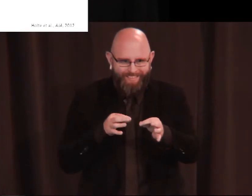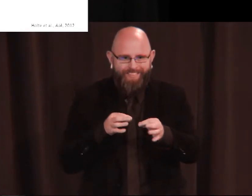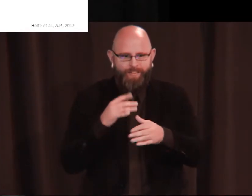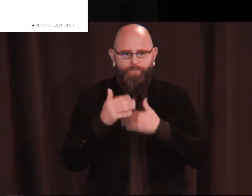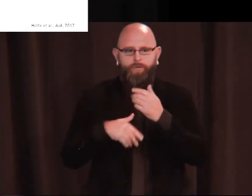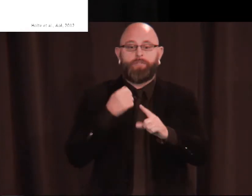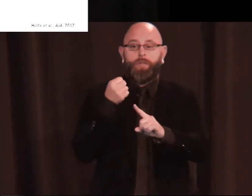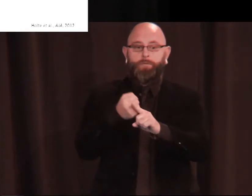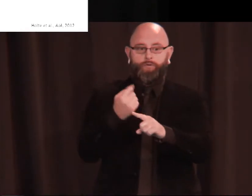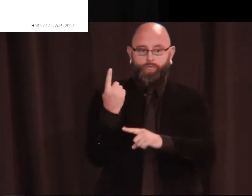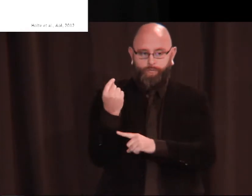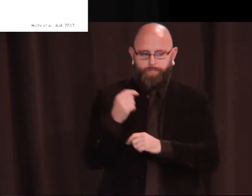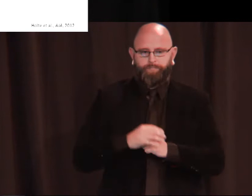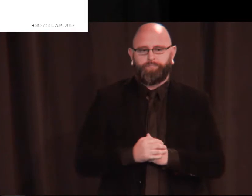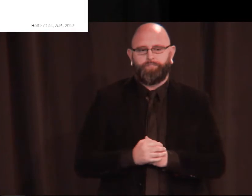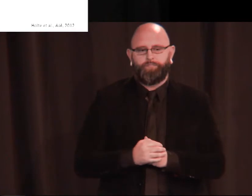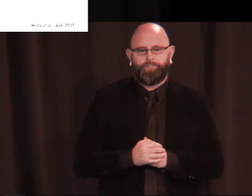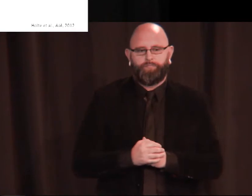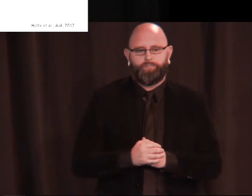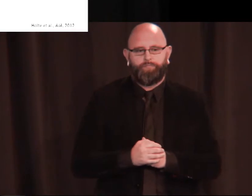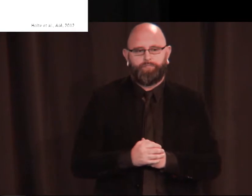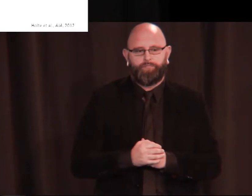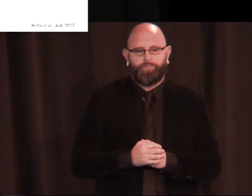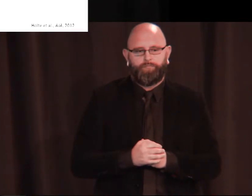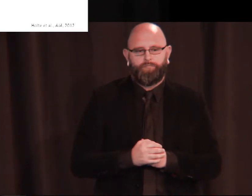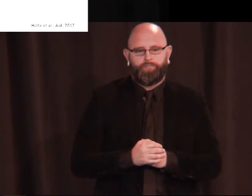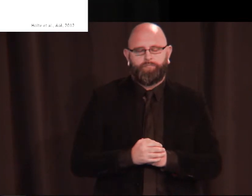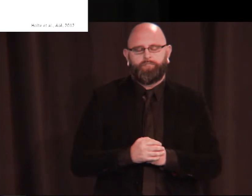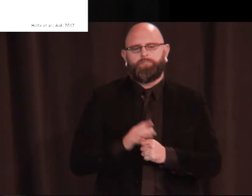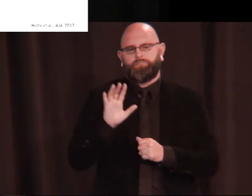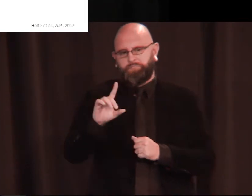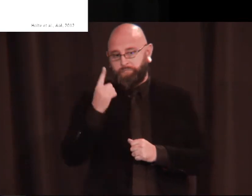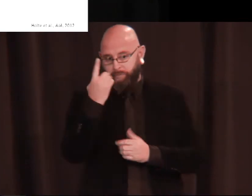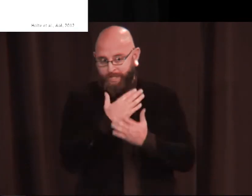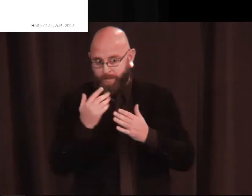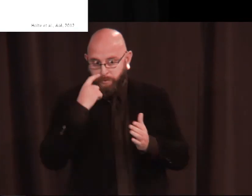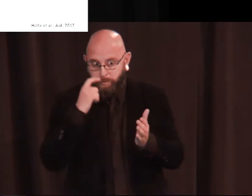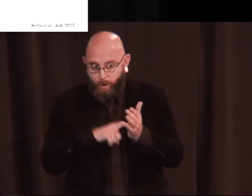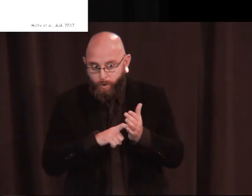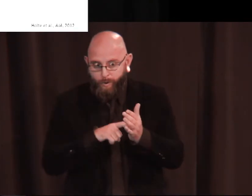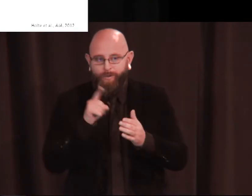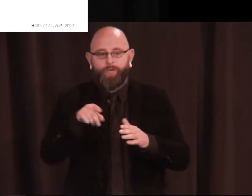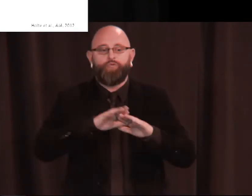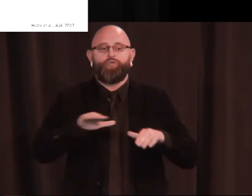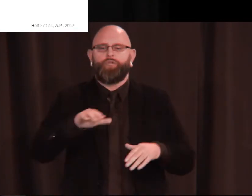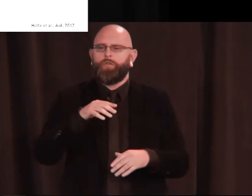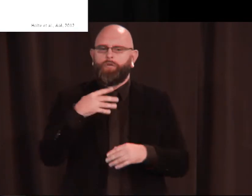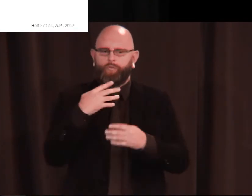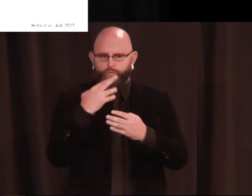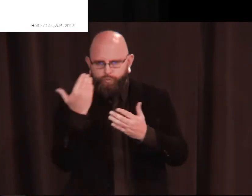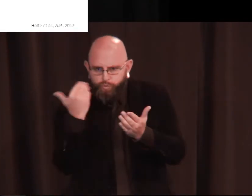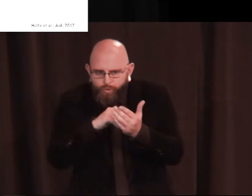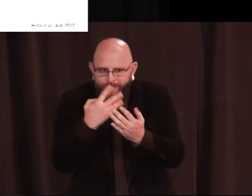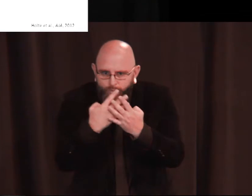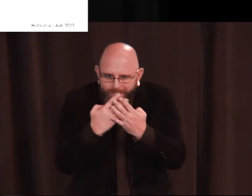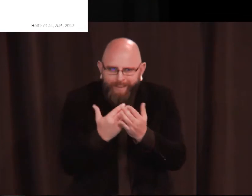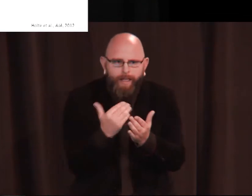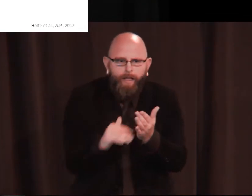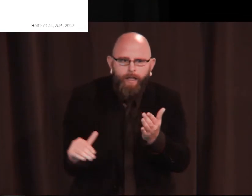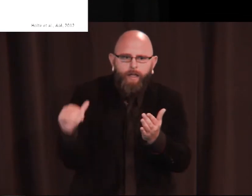one of the things that we found were children were being rescreened over and over and over again, they failed the newborn hearing screen,